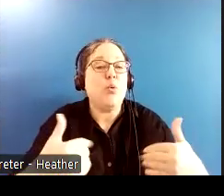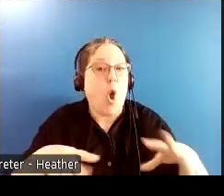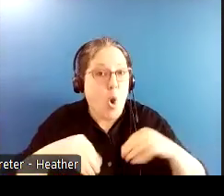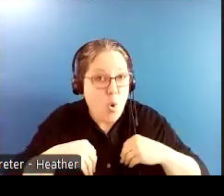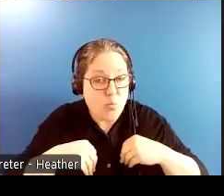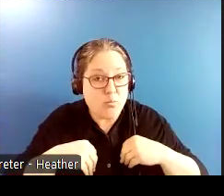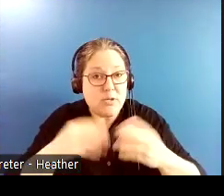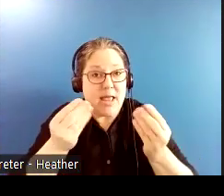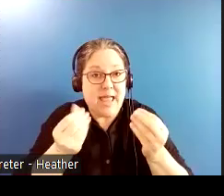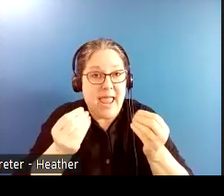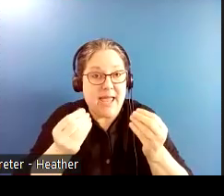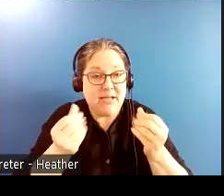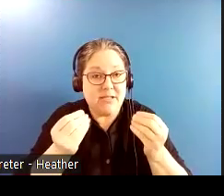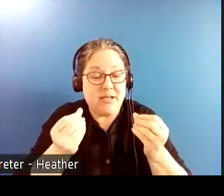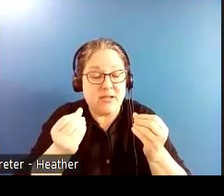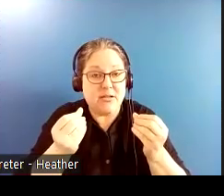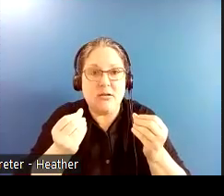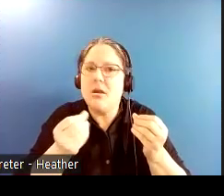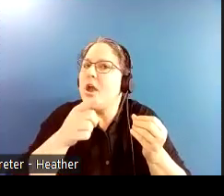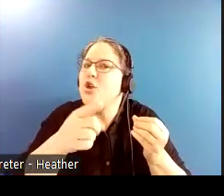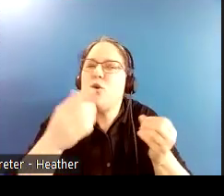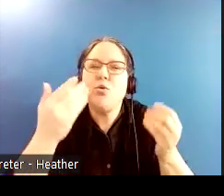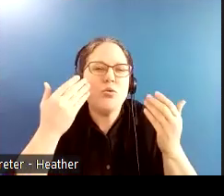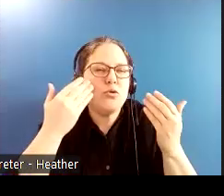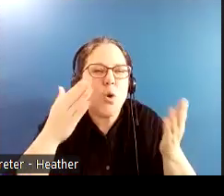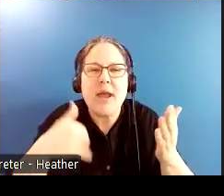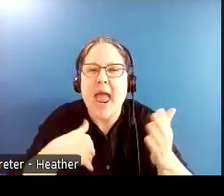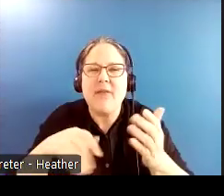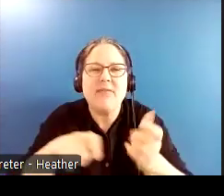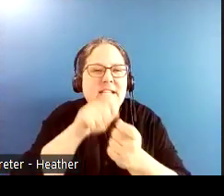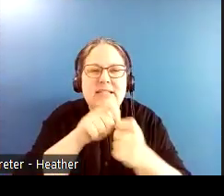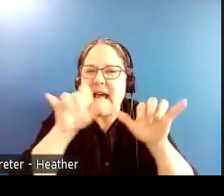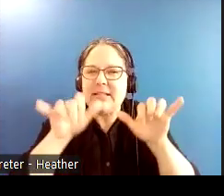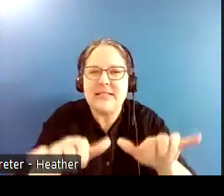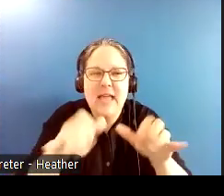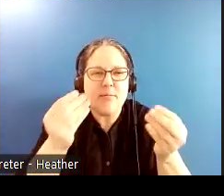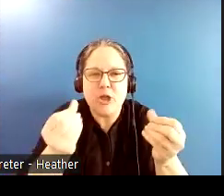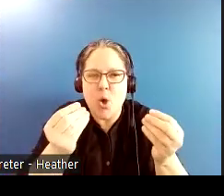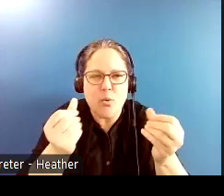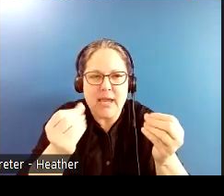uh you might not get the exact same location that you got last year after your farm washed